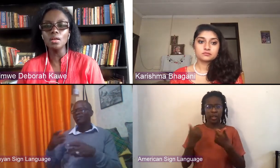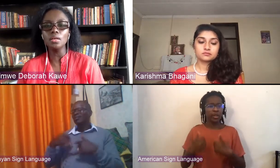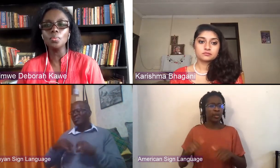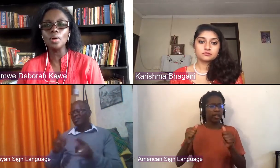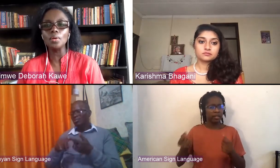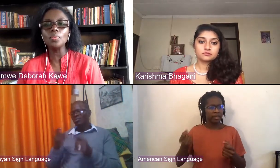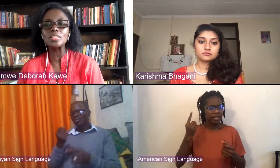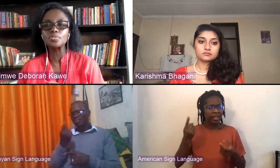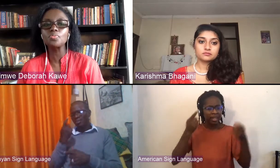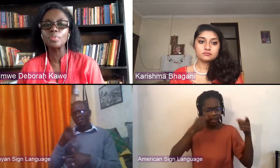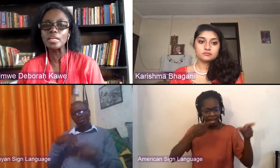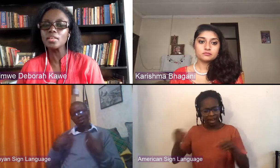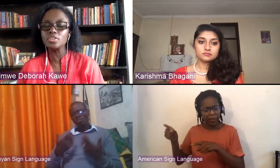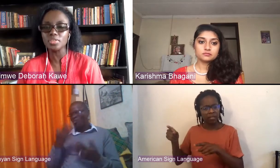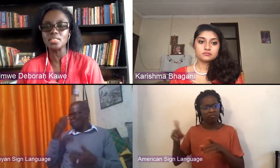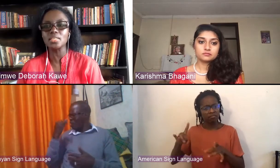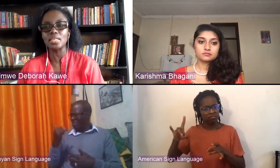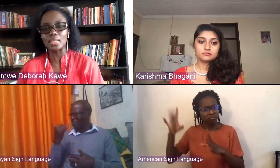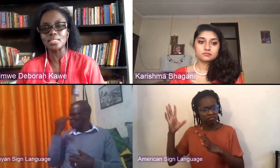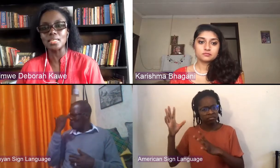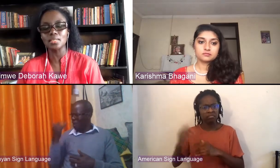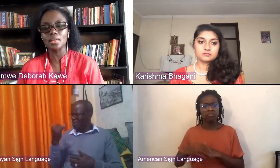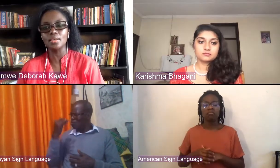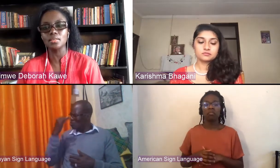what was really interesting in the sense that